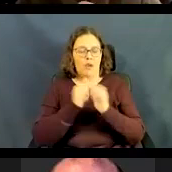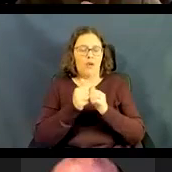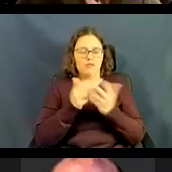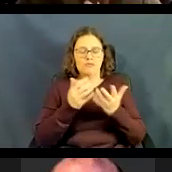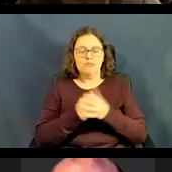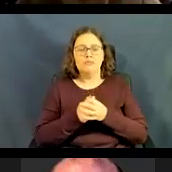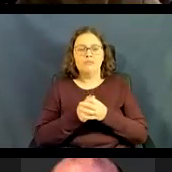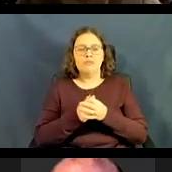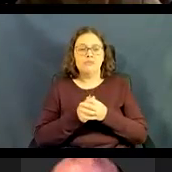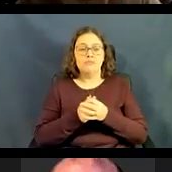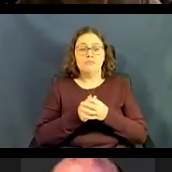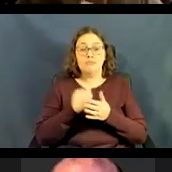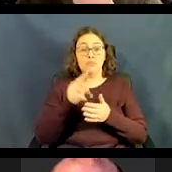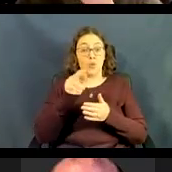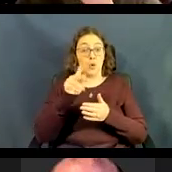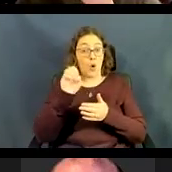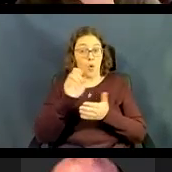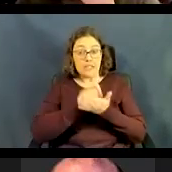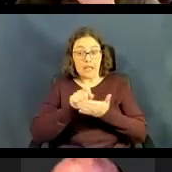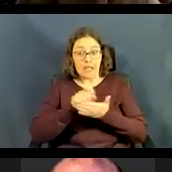gray hair because because they will have to make a new copy